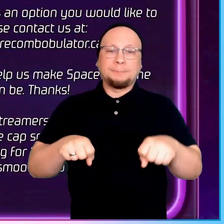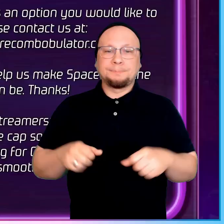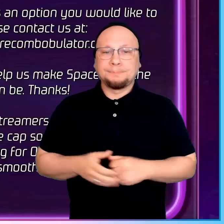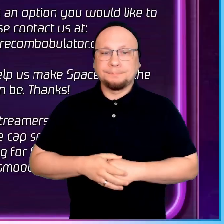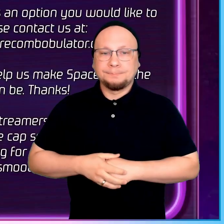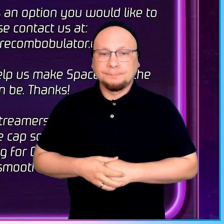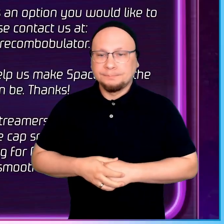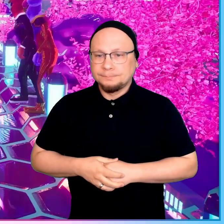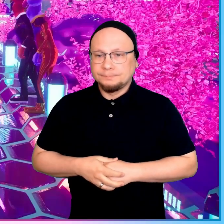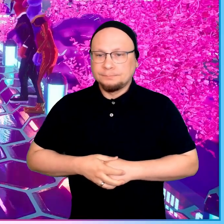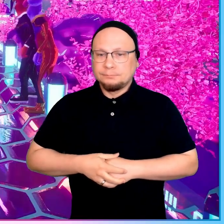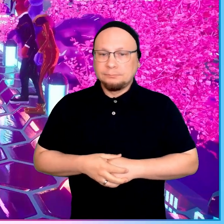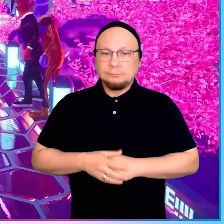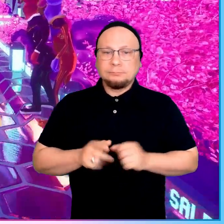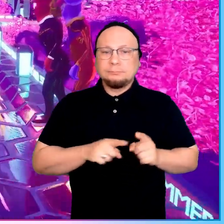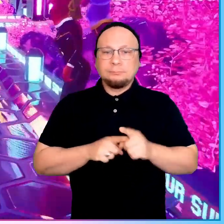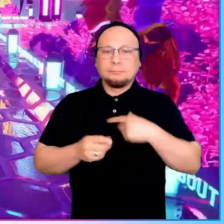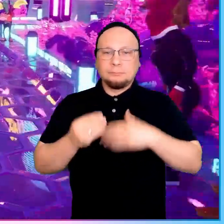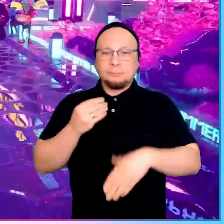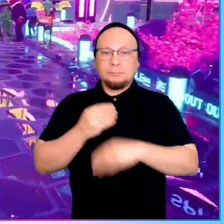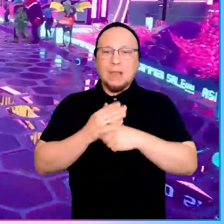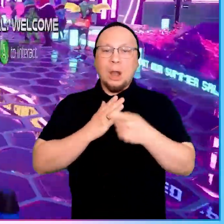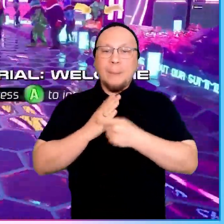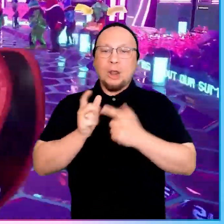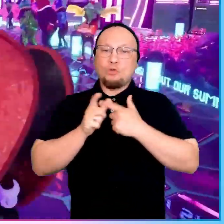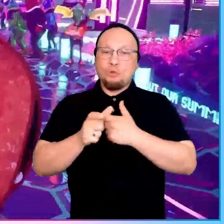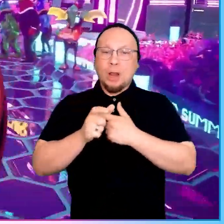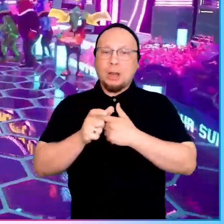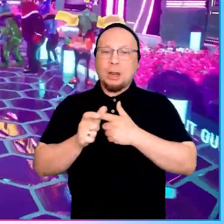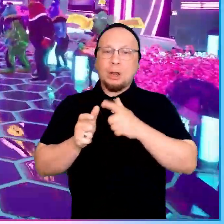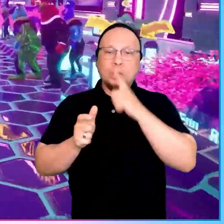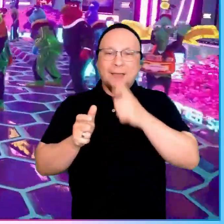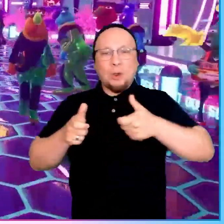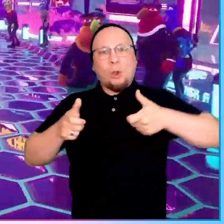Similarly, we added an auto-run feature which reduces the number of buttons that need to be pressed.